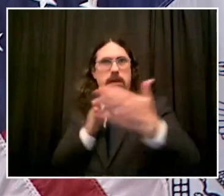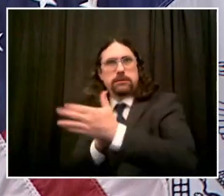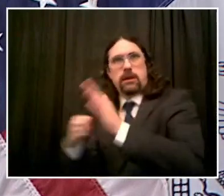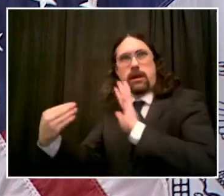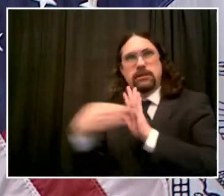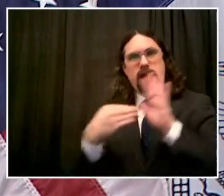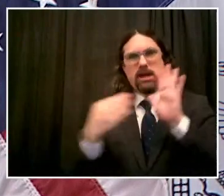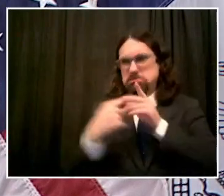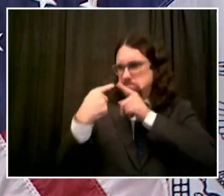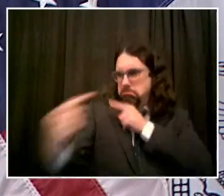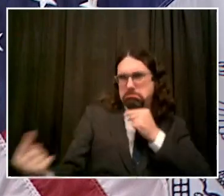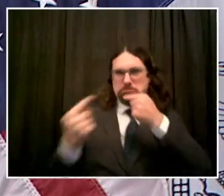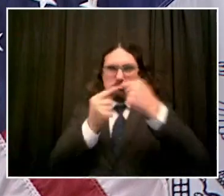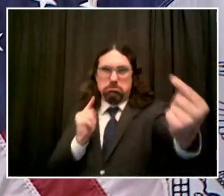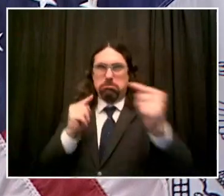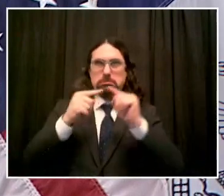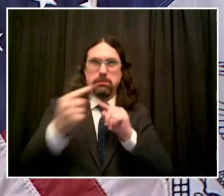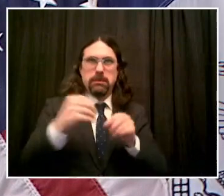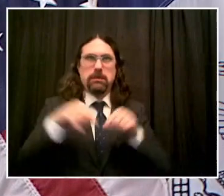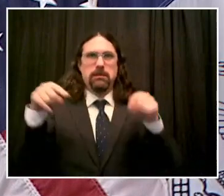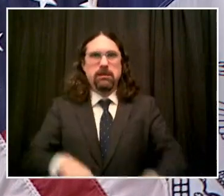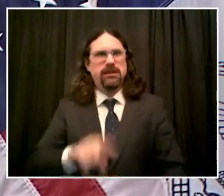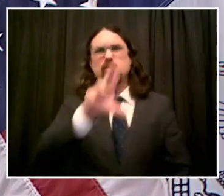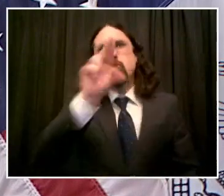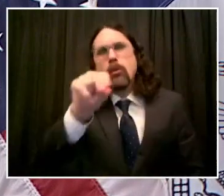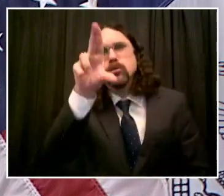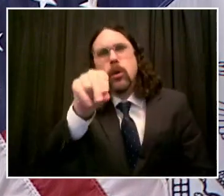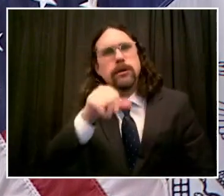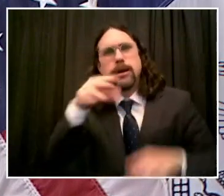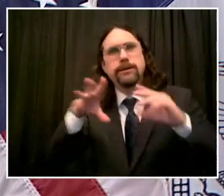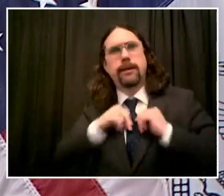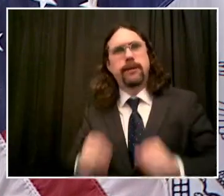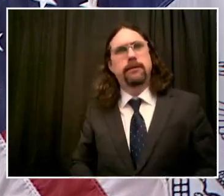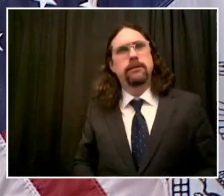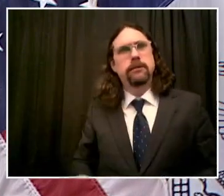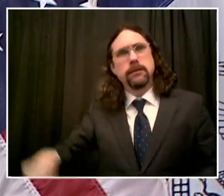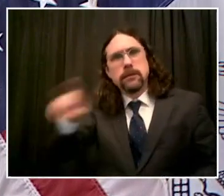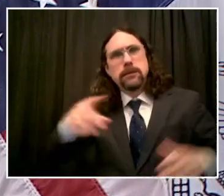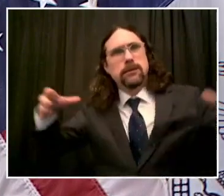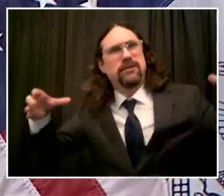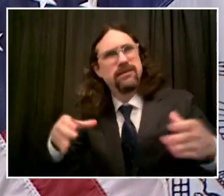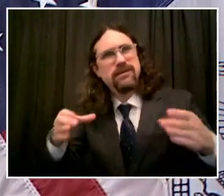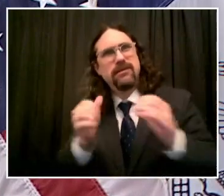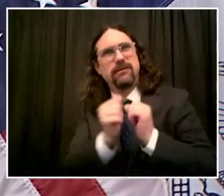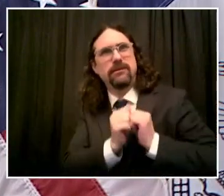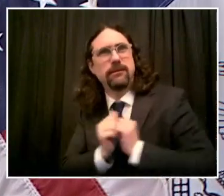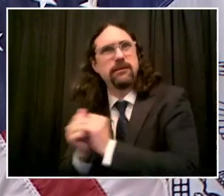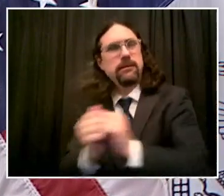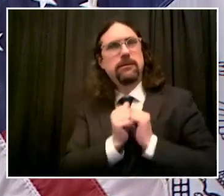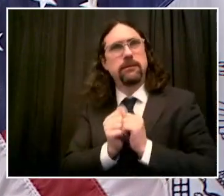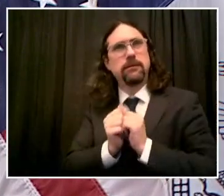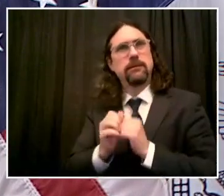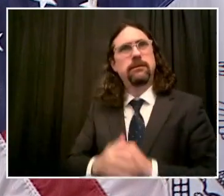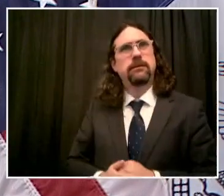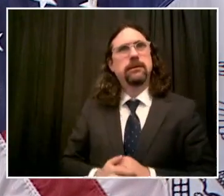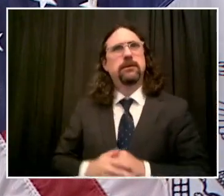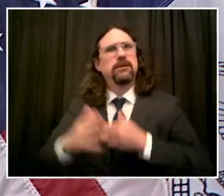DIVIDE US, TURN ONE TYPE OF NEW YORKER AGAINST THE OTHER TYPE OF NEW YORKER. I WON'T STAND FOR THAT. I DON'T CARE IF